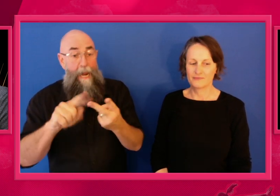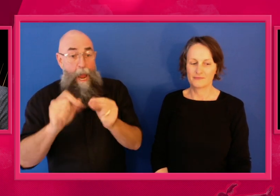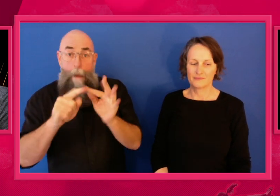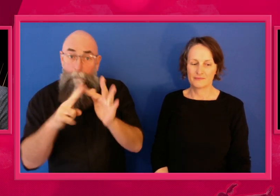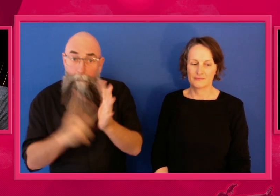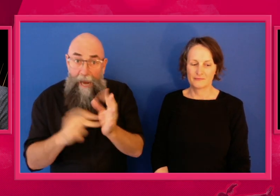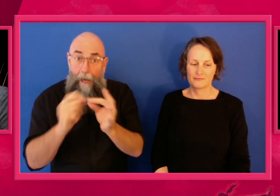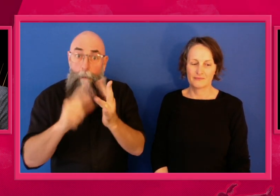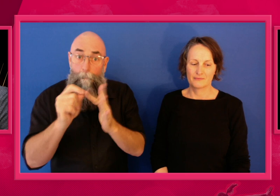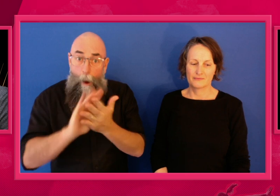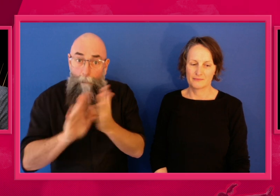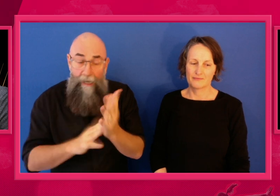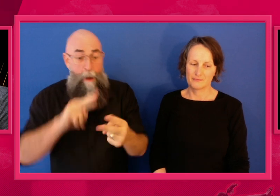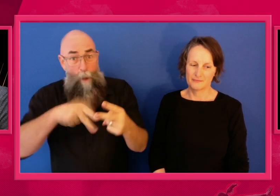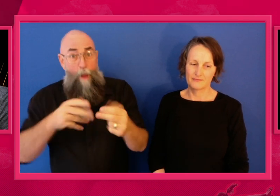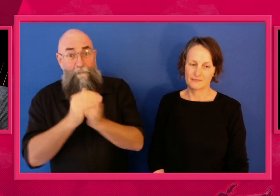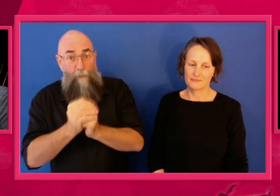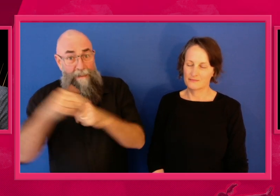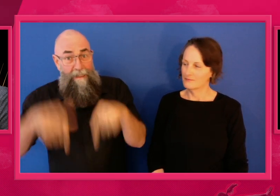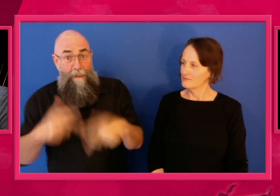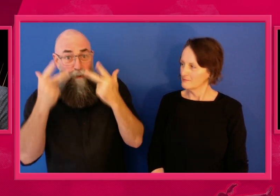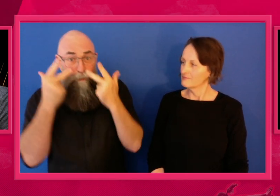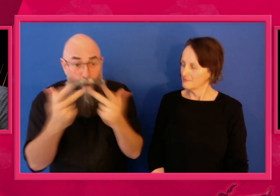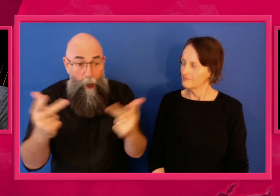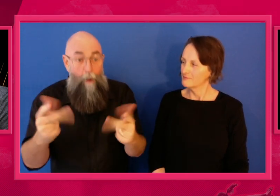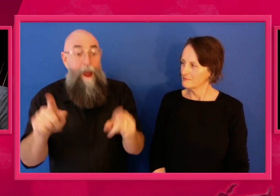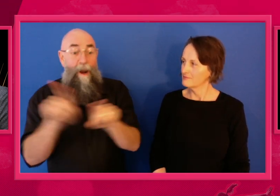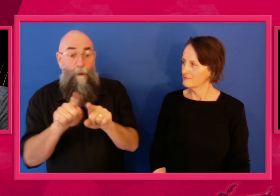Kurt Fearnley: With Will Martin and Matt Levy. That was so good.